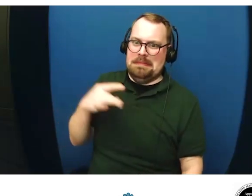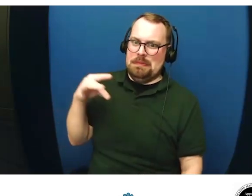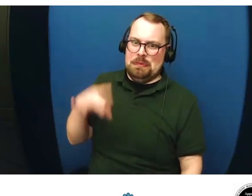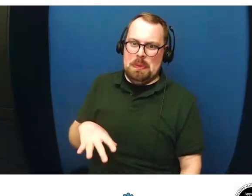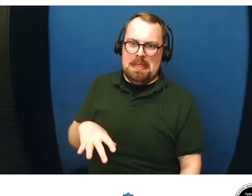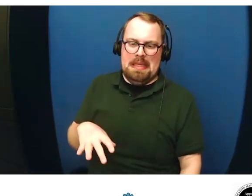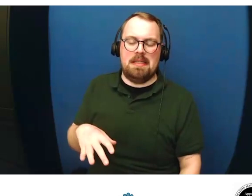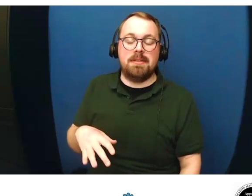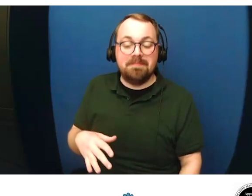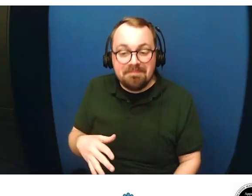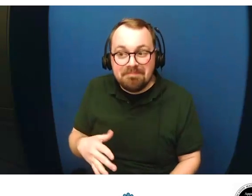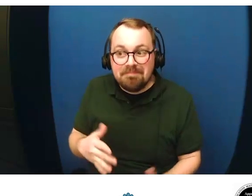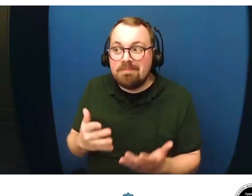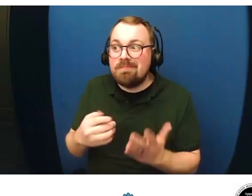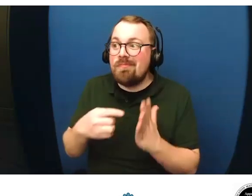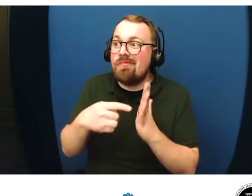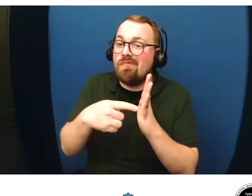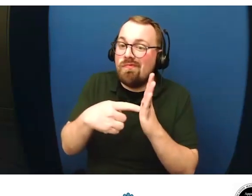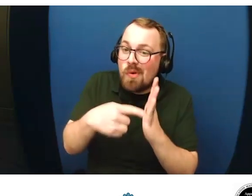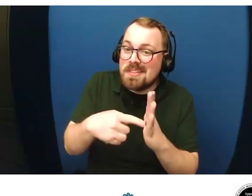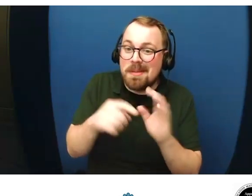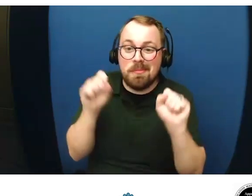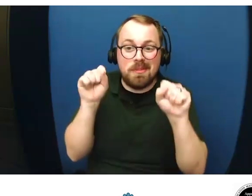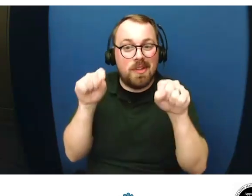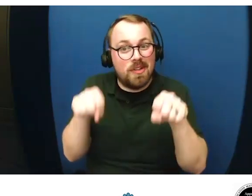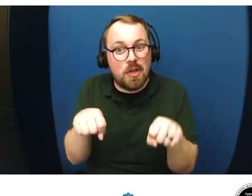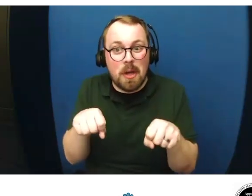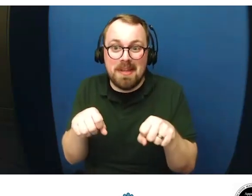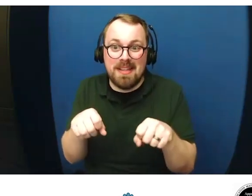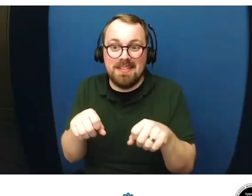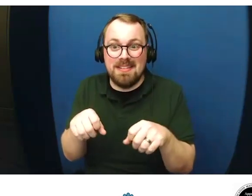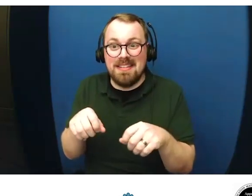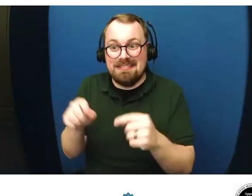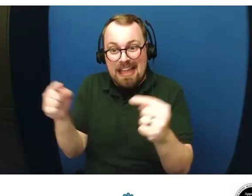It could be self-injurious behavior.